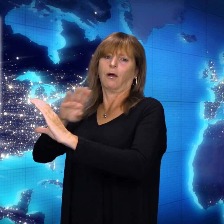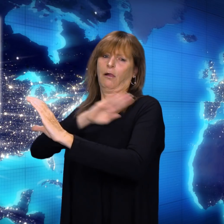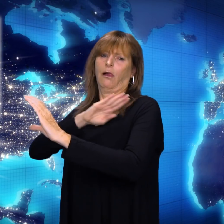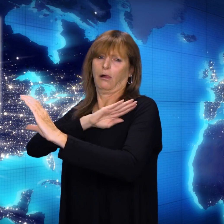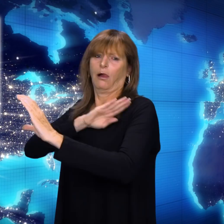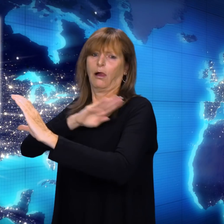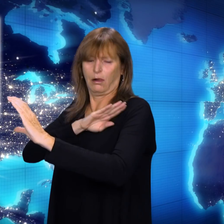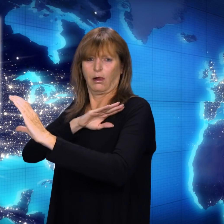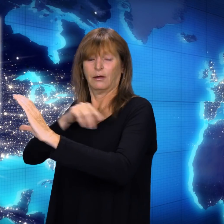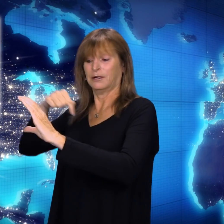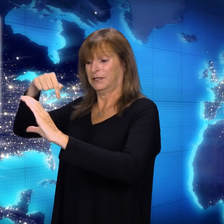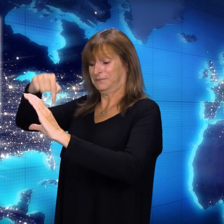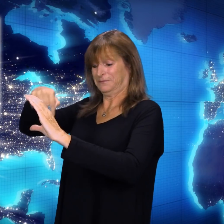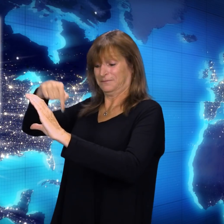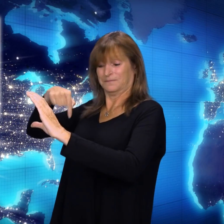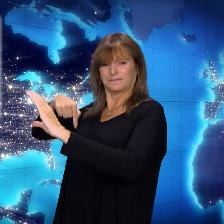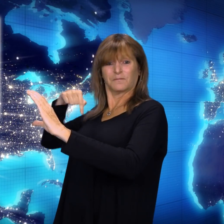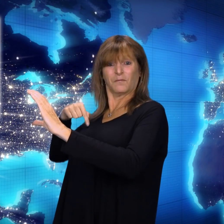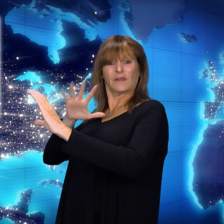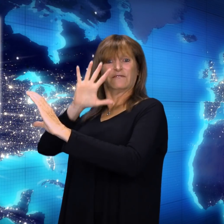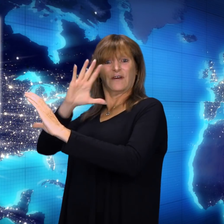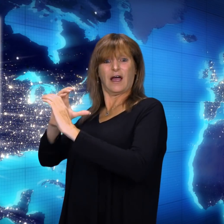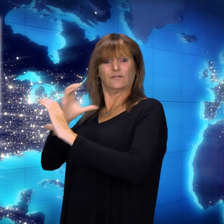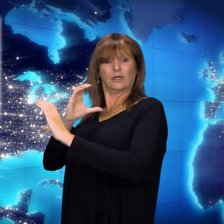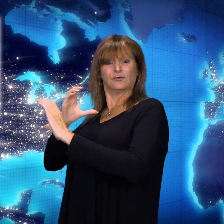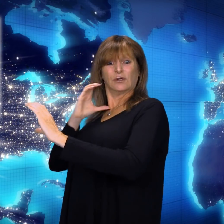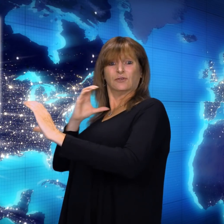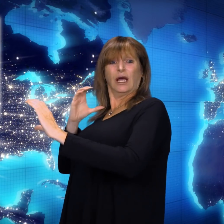their sides. Local television